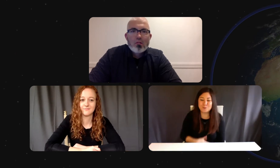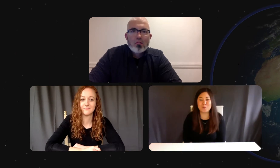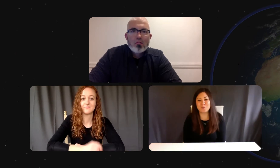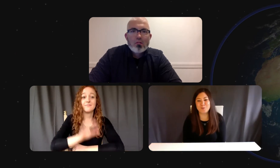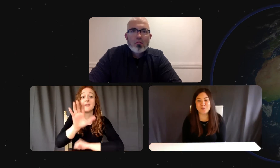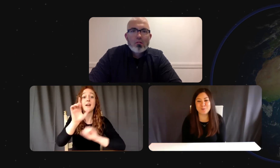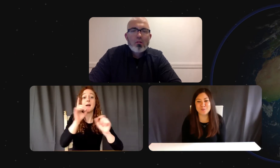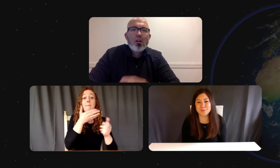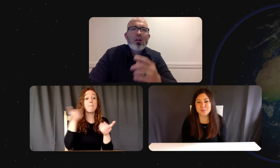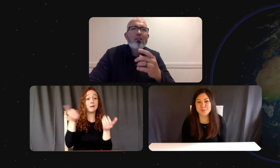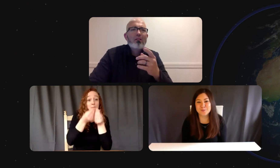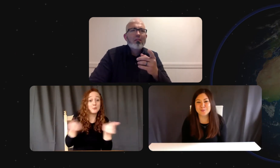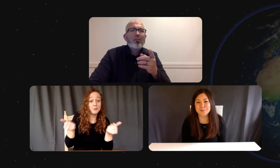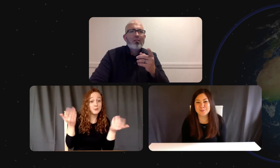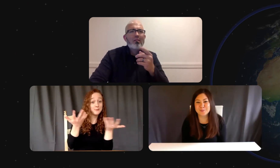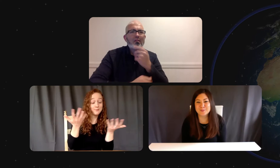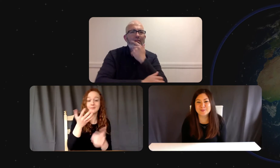the oil from the ocean.